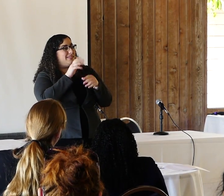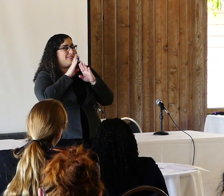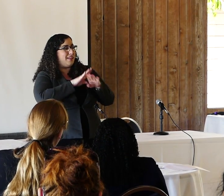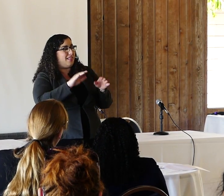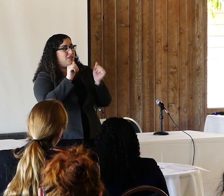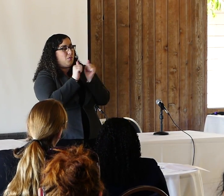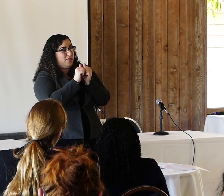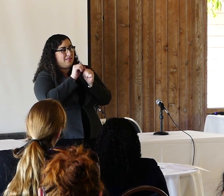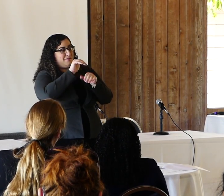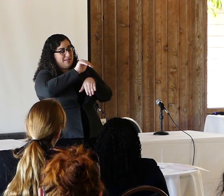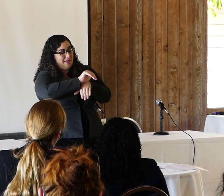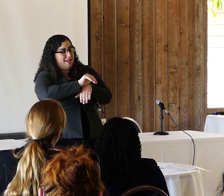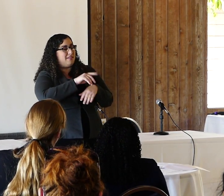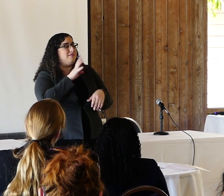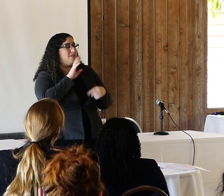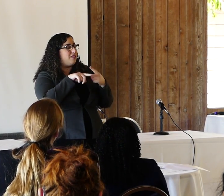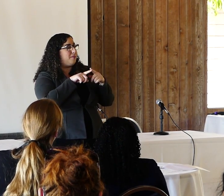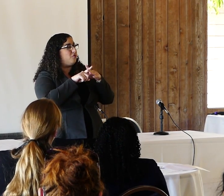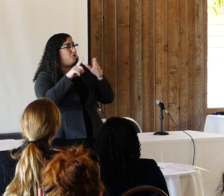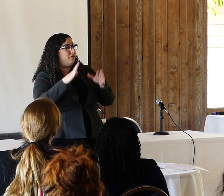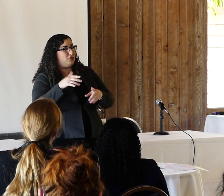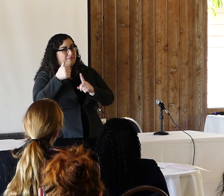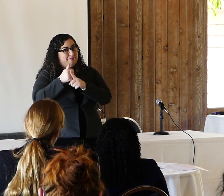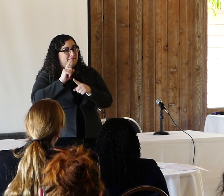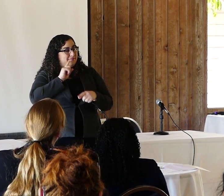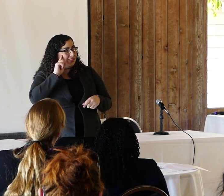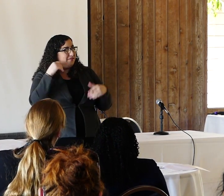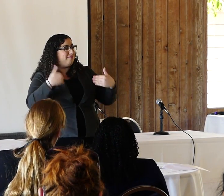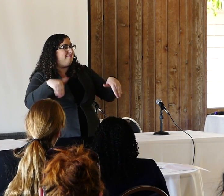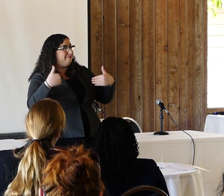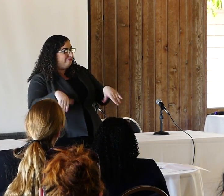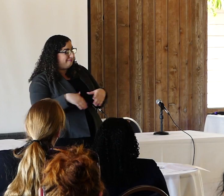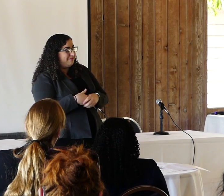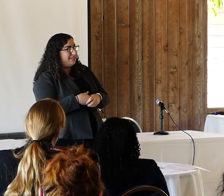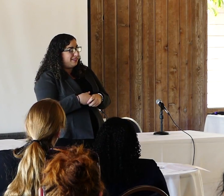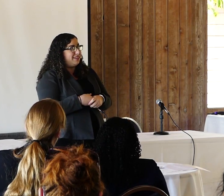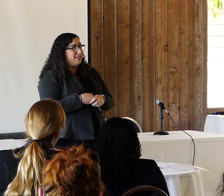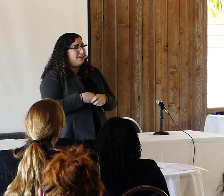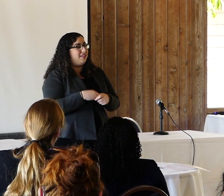that they recommend. The Silence with the Night is one of the books that